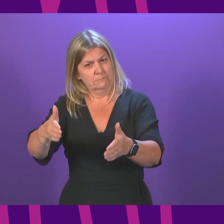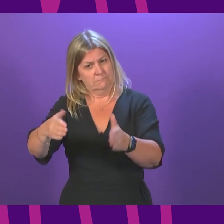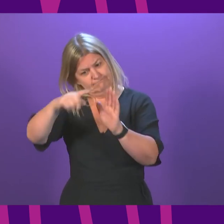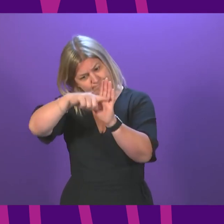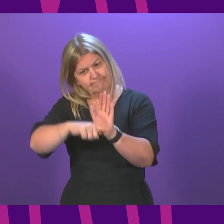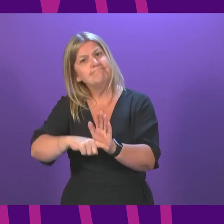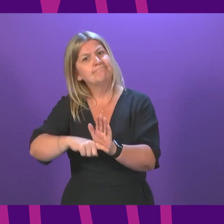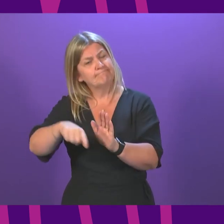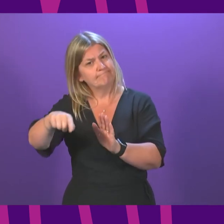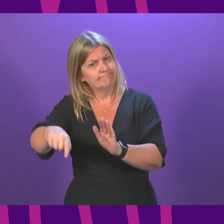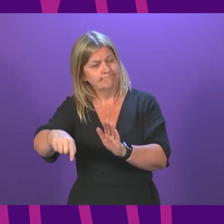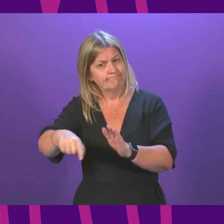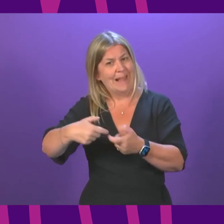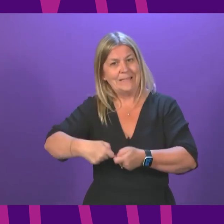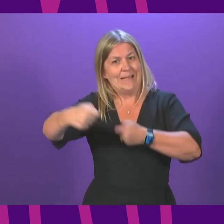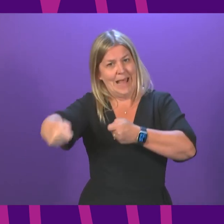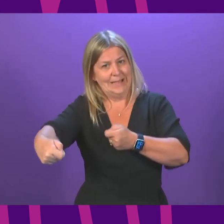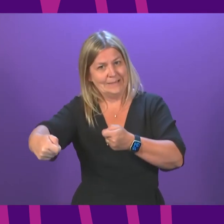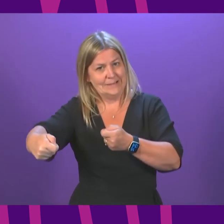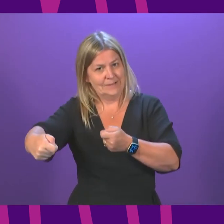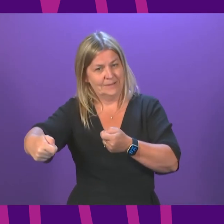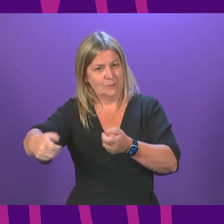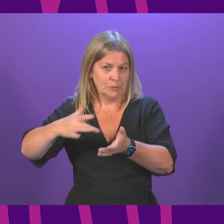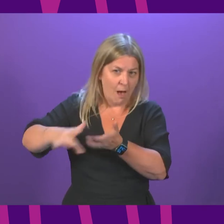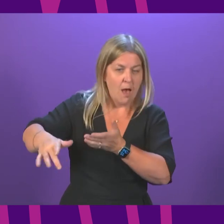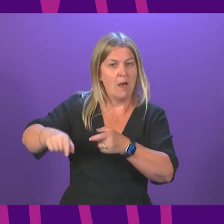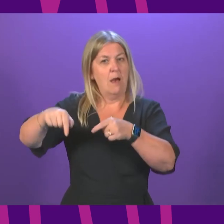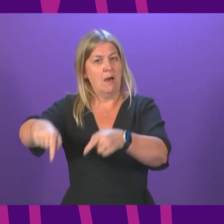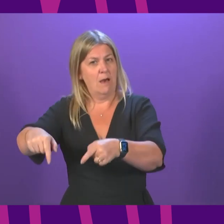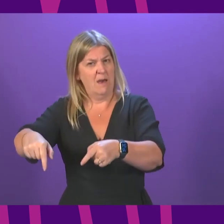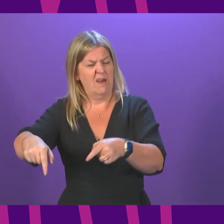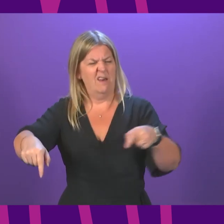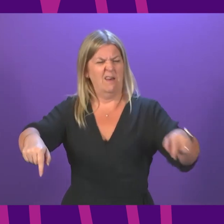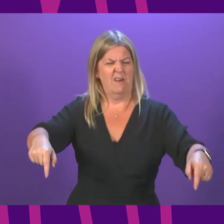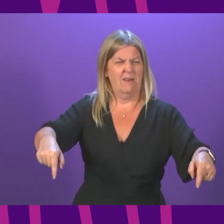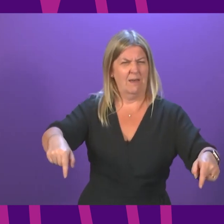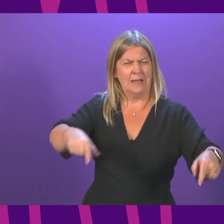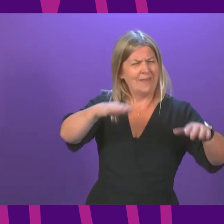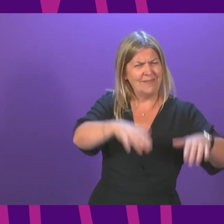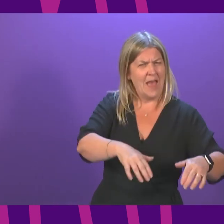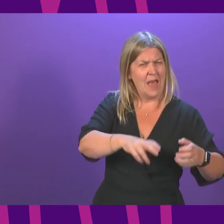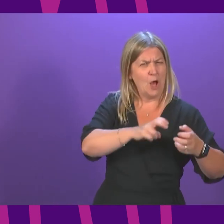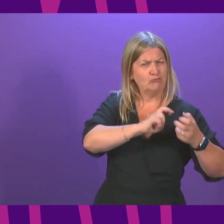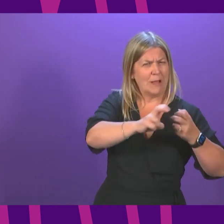for us to expand that provision in a bill of this character, which has a narrow scope.